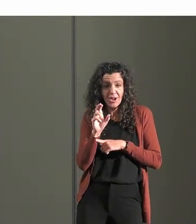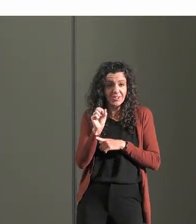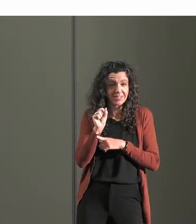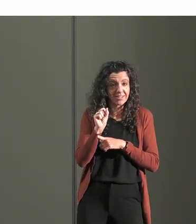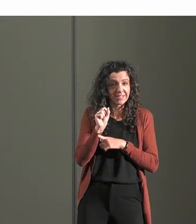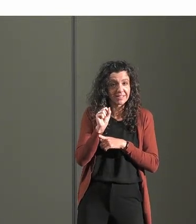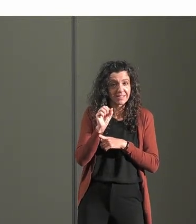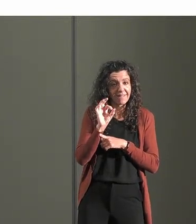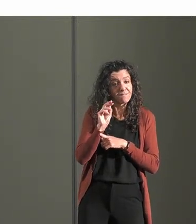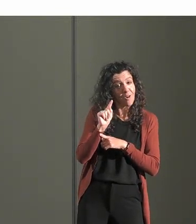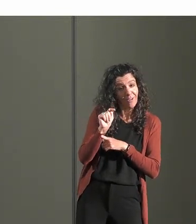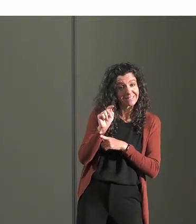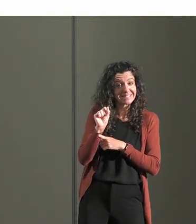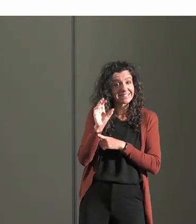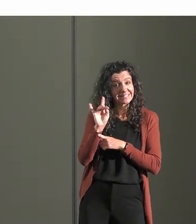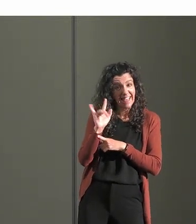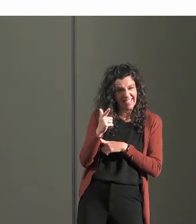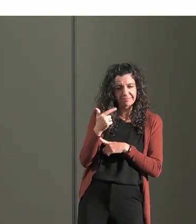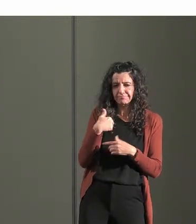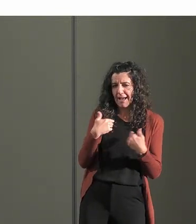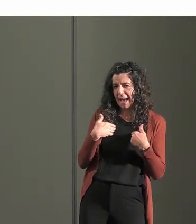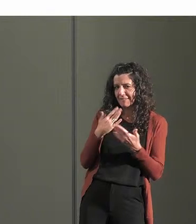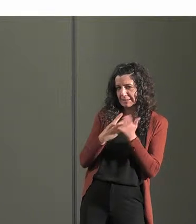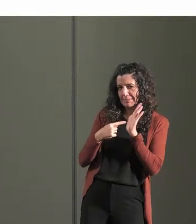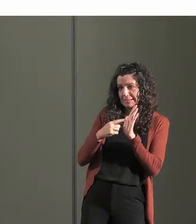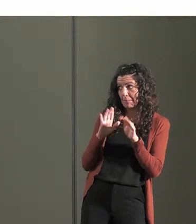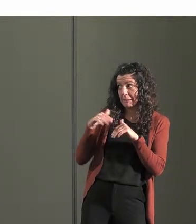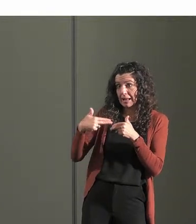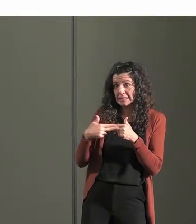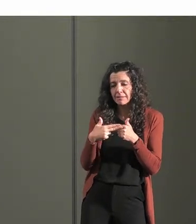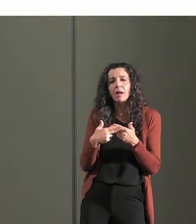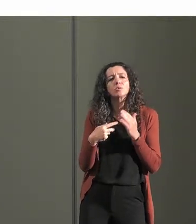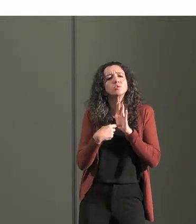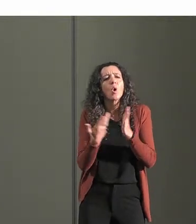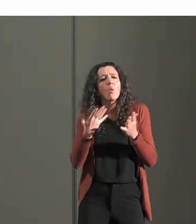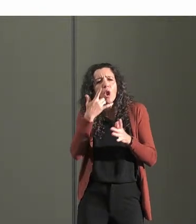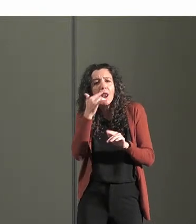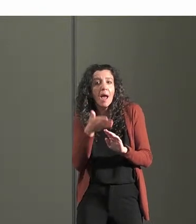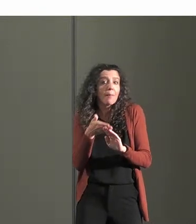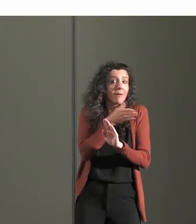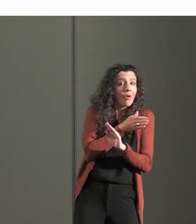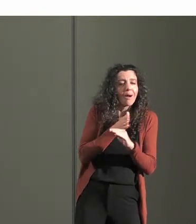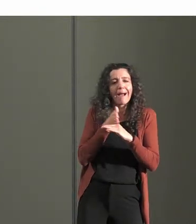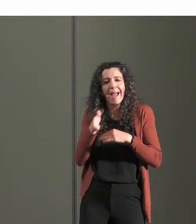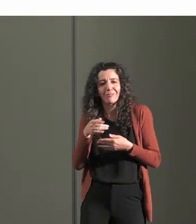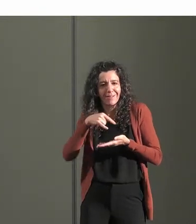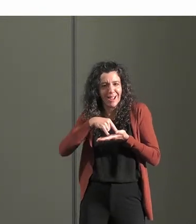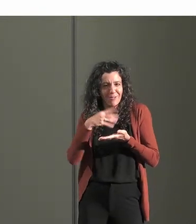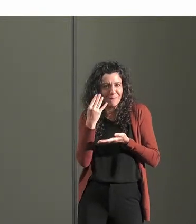this non-linear font scaling that is super jumble word I have a visual on the next slide to show before and after an